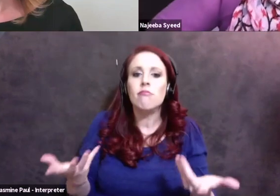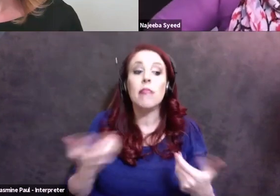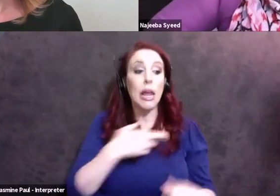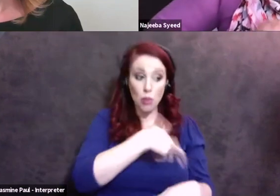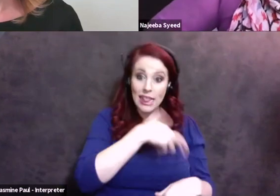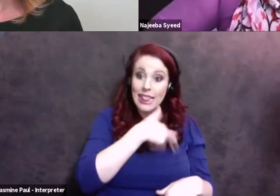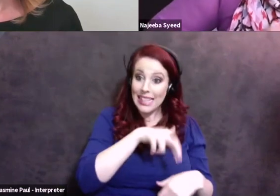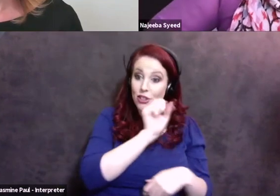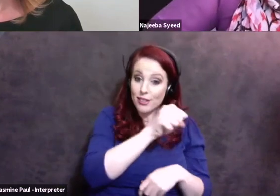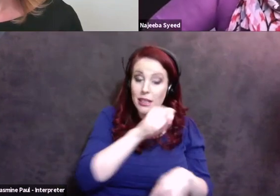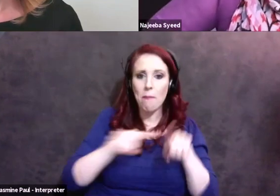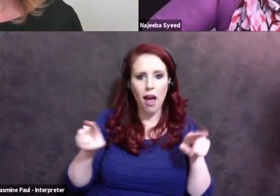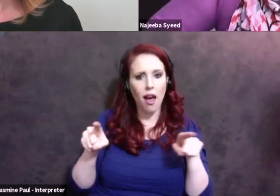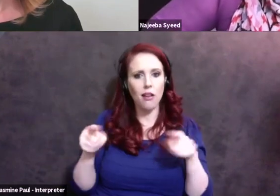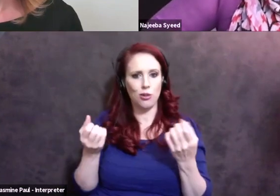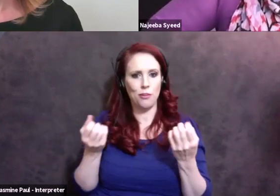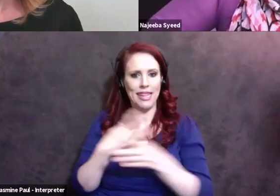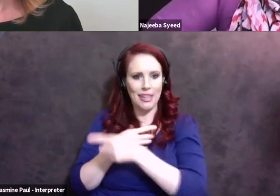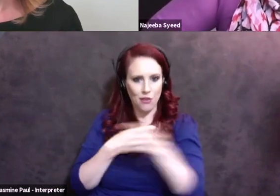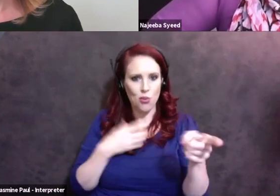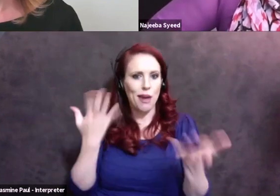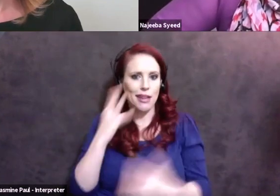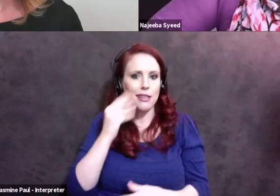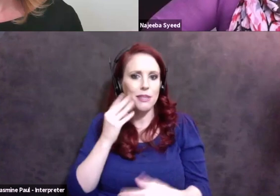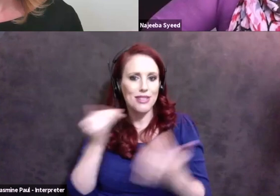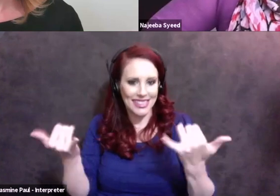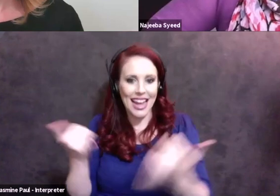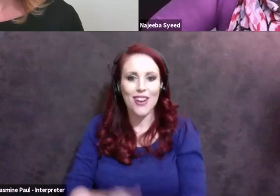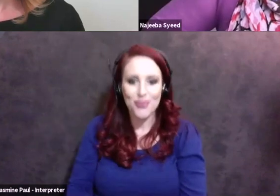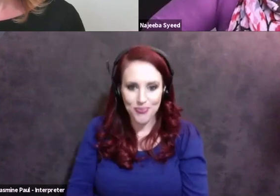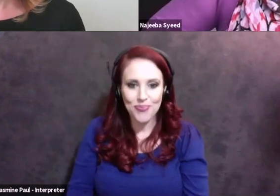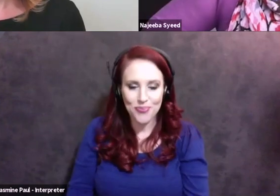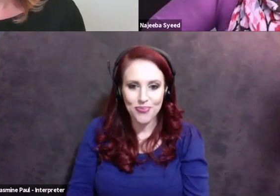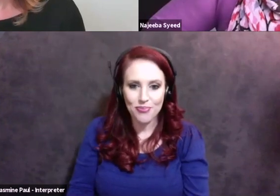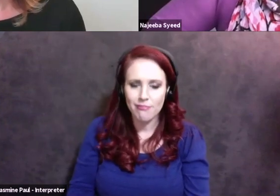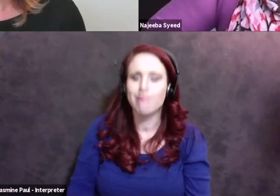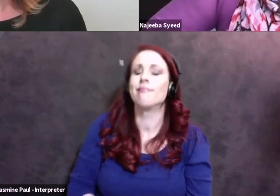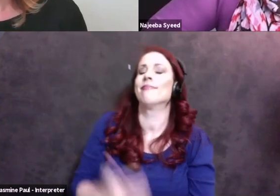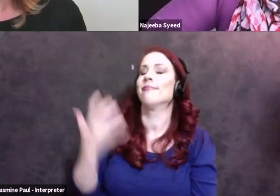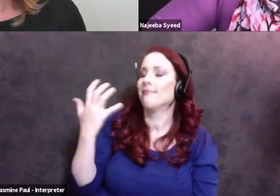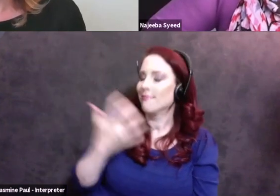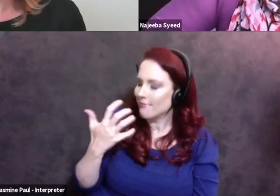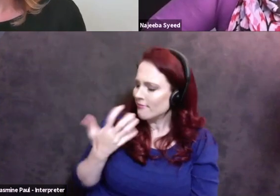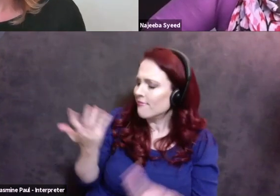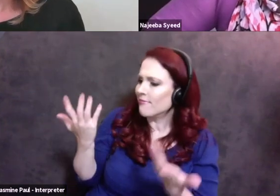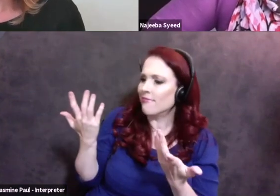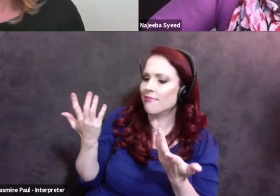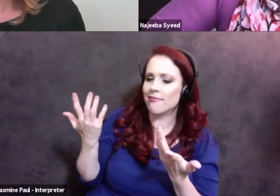such as the ones many of you are probably dealing with these days. Awesome. What brought you to that place?